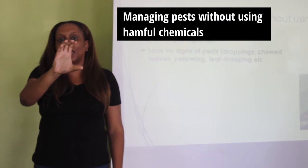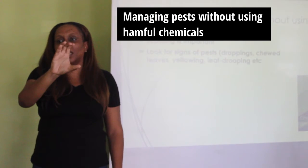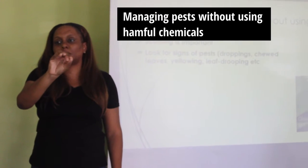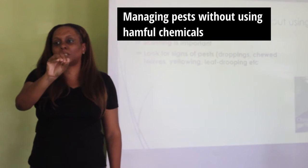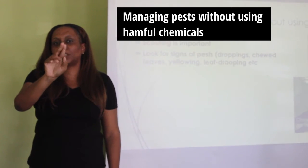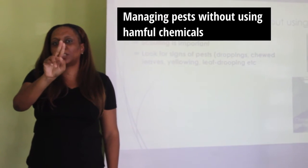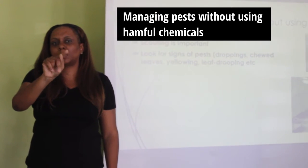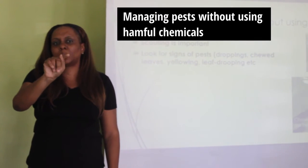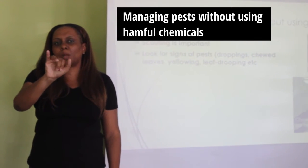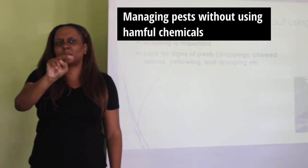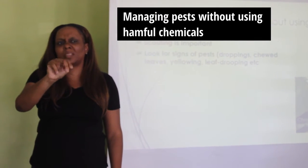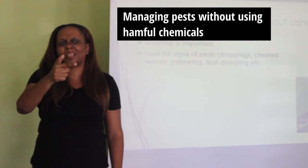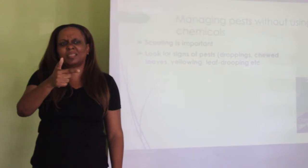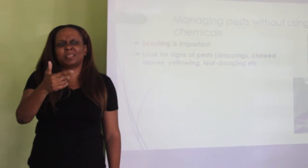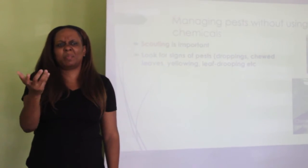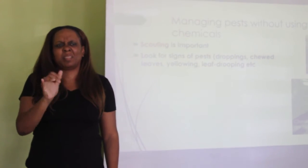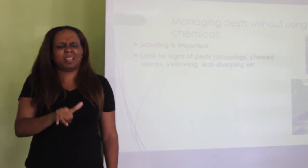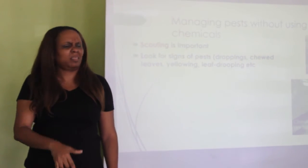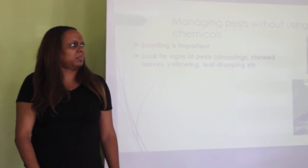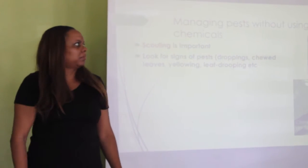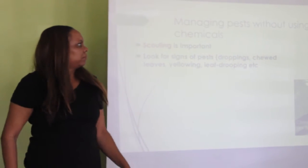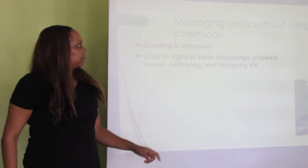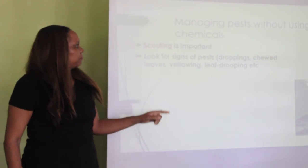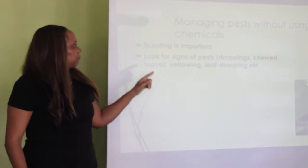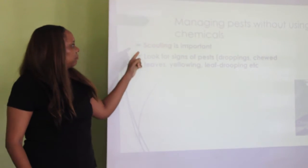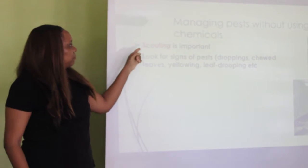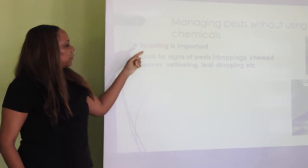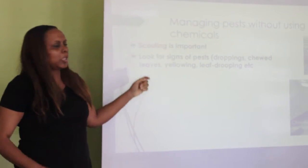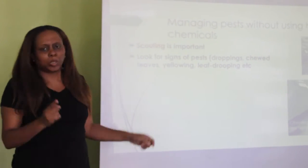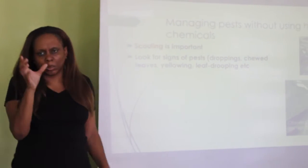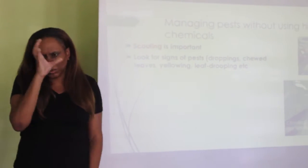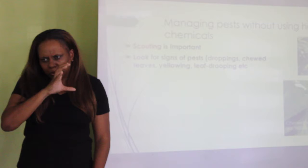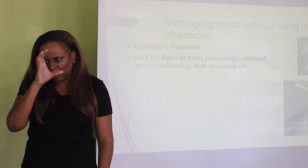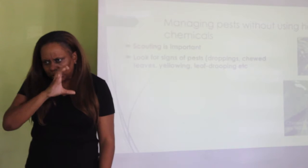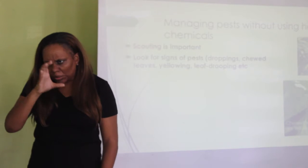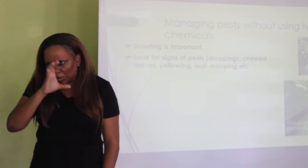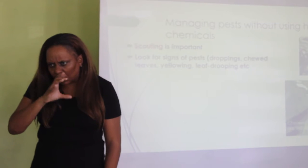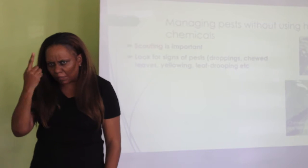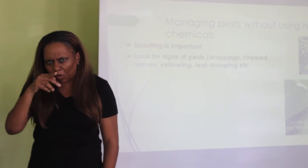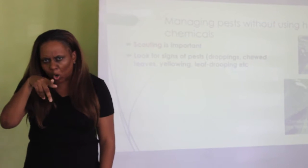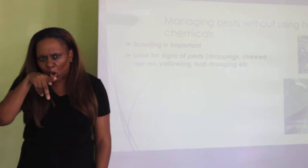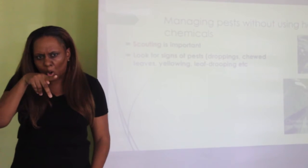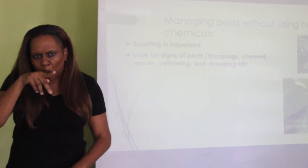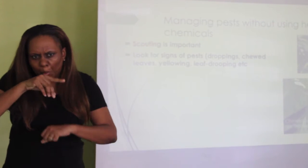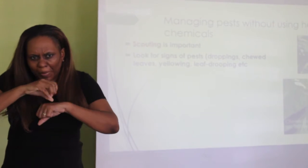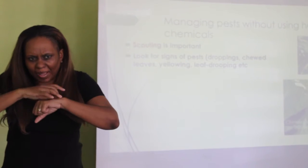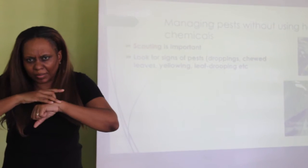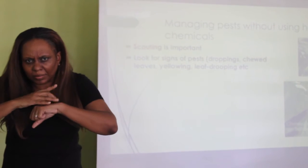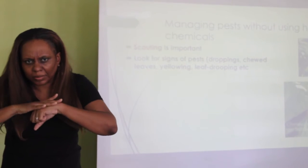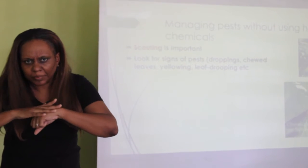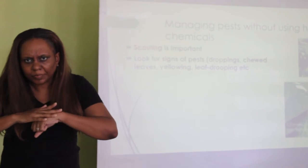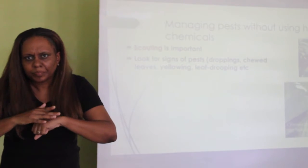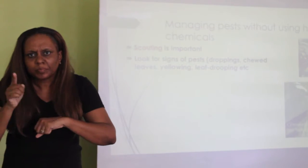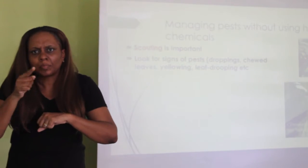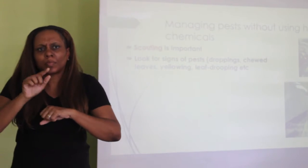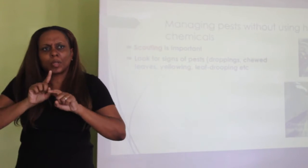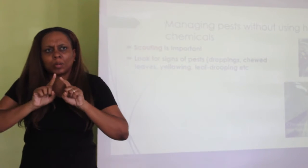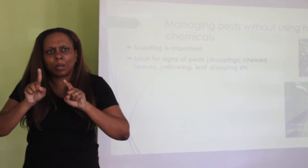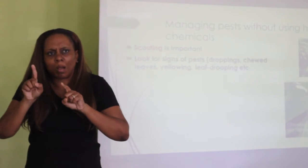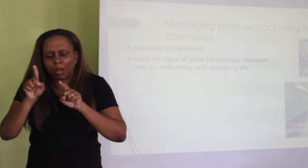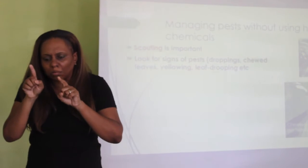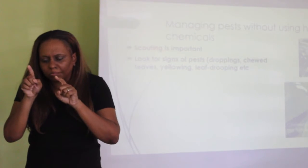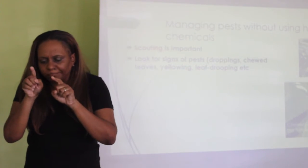scouting is when you actually look for the pets when you go in your plot and you look for the past